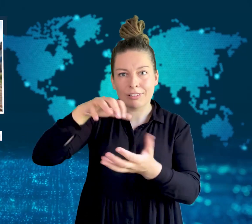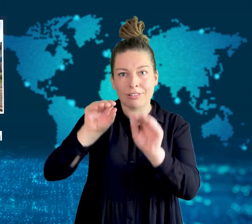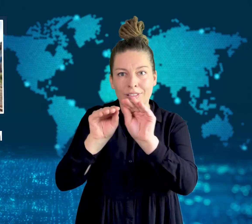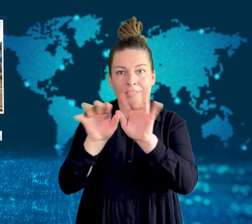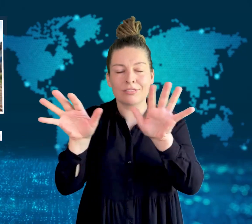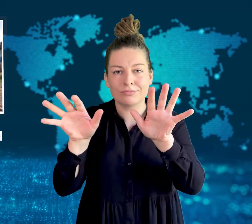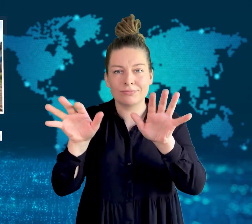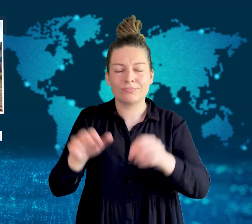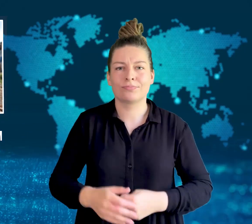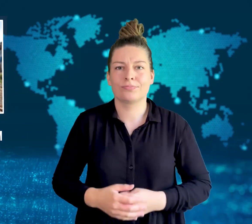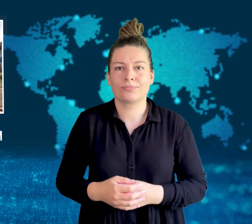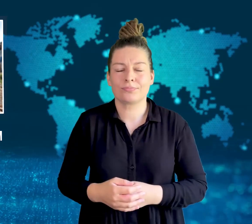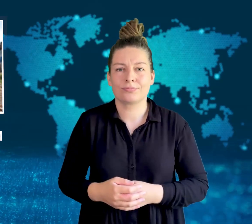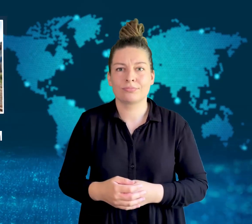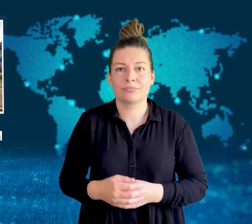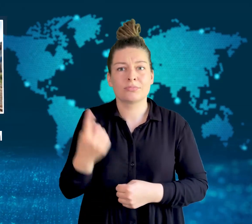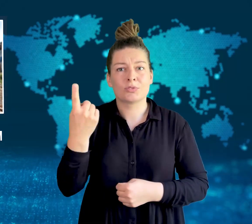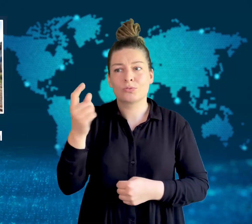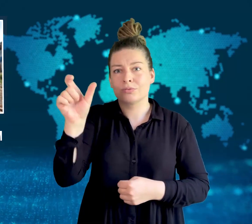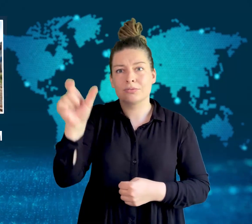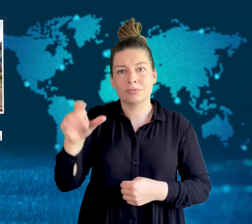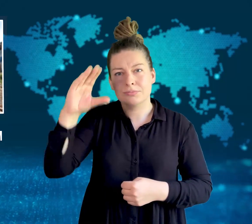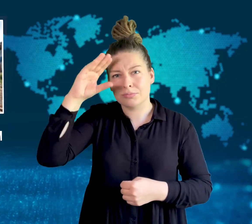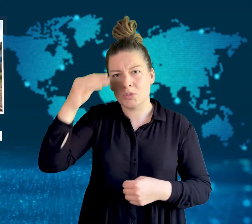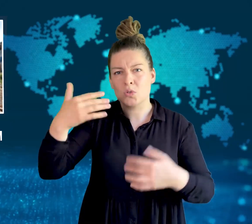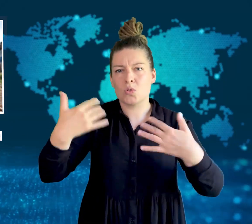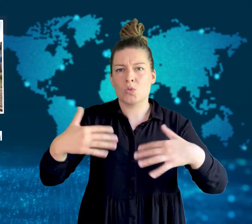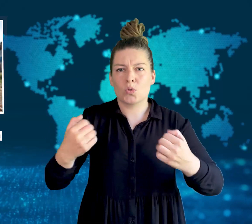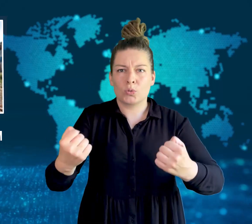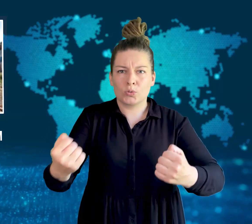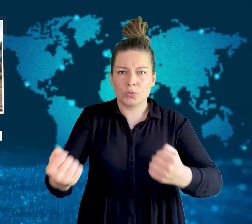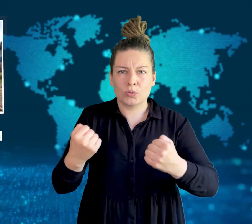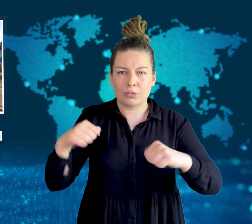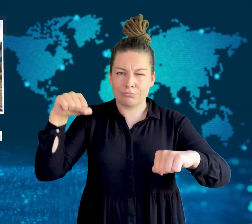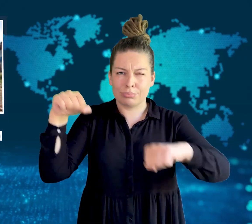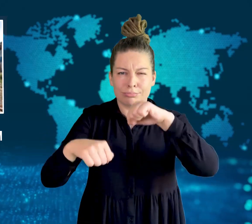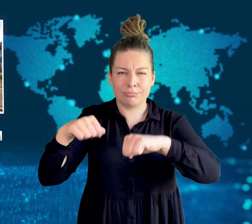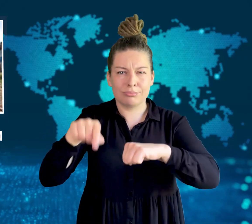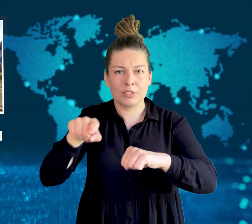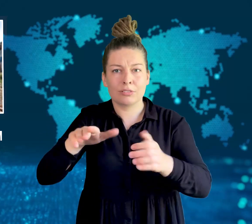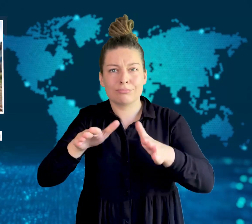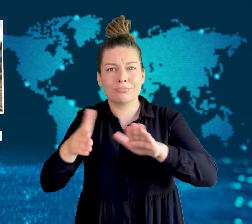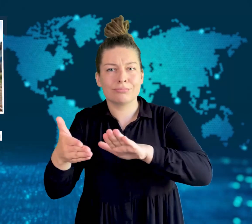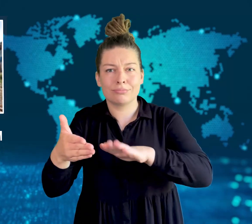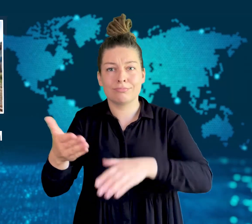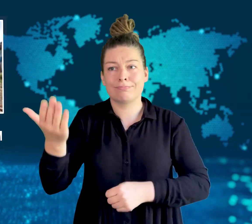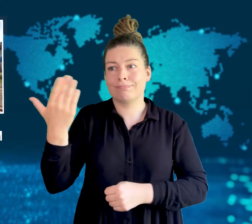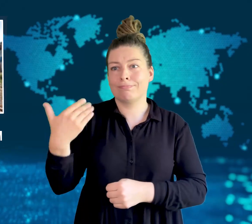Another man was beaten to death on the farm in 2019.